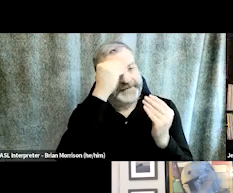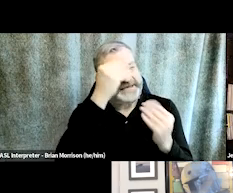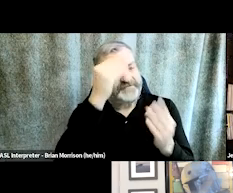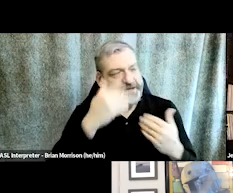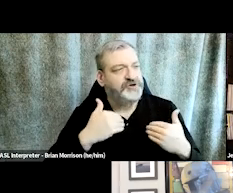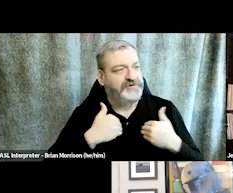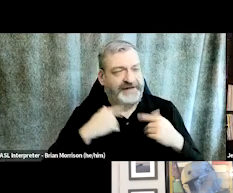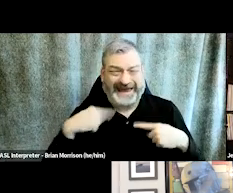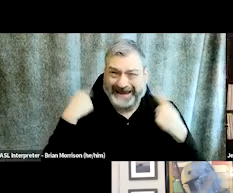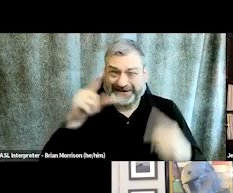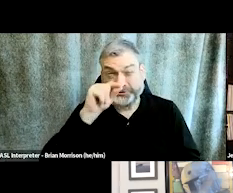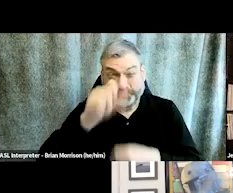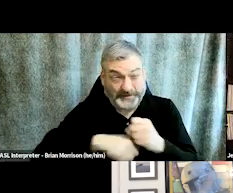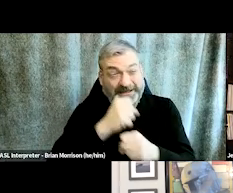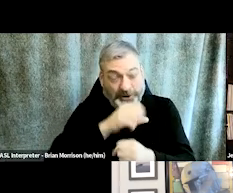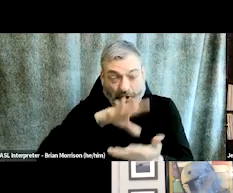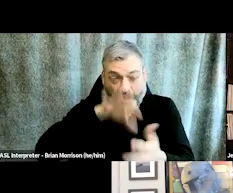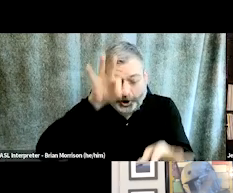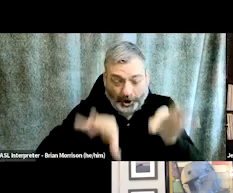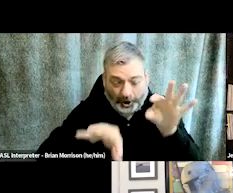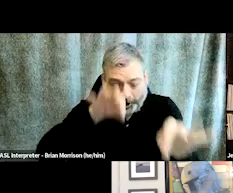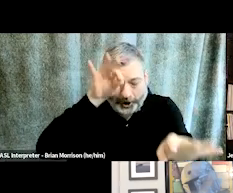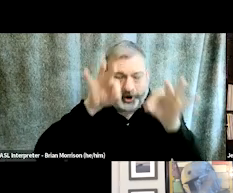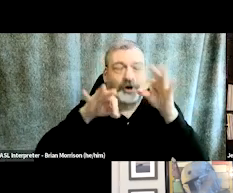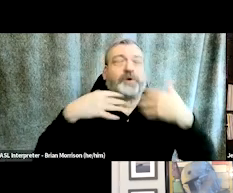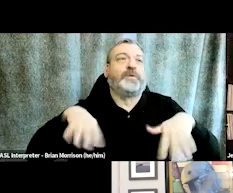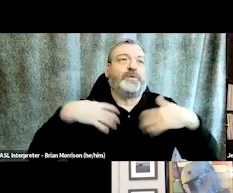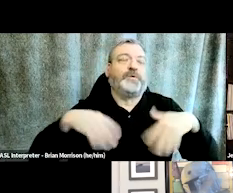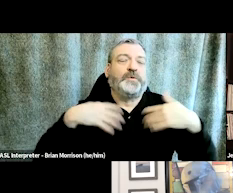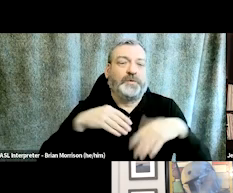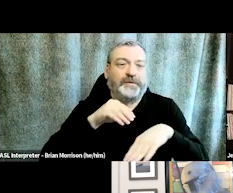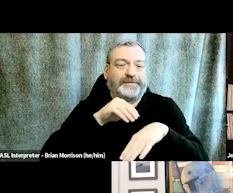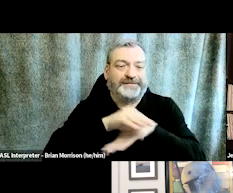years as technical architect and consultant co founder here at Tamman.